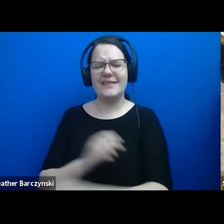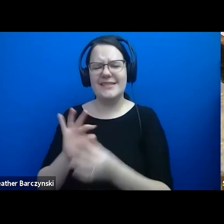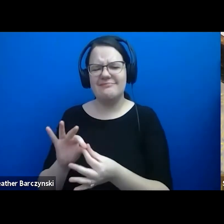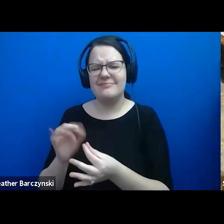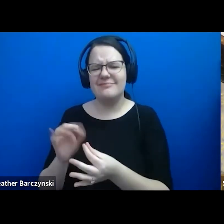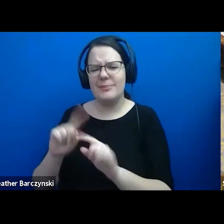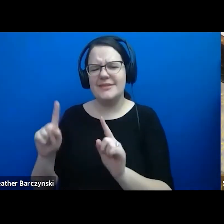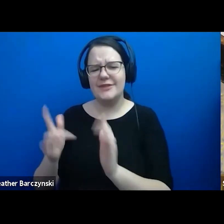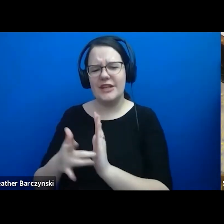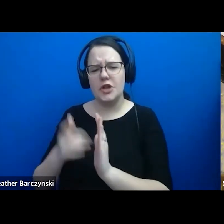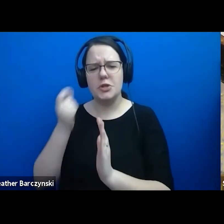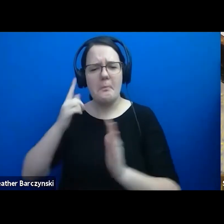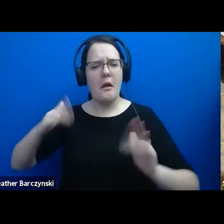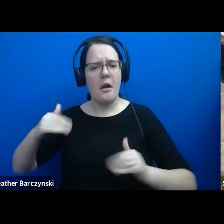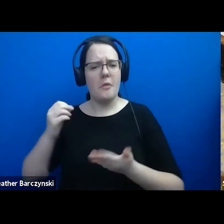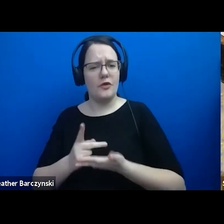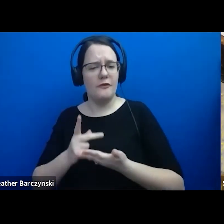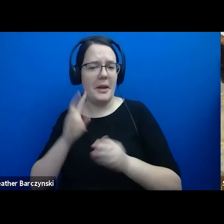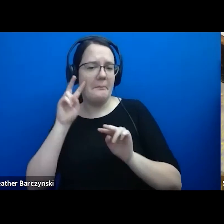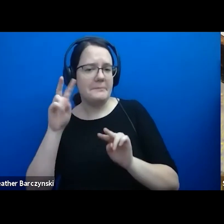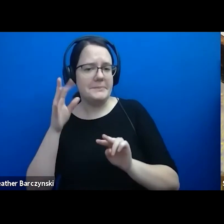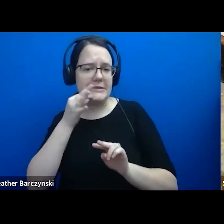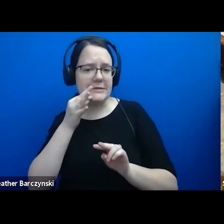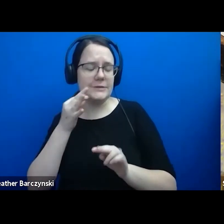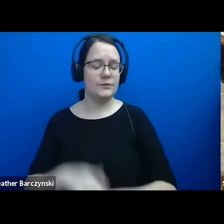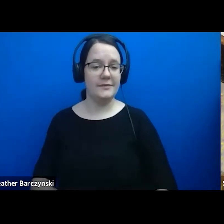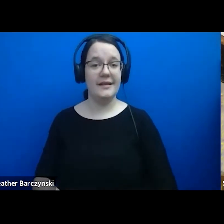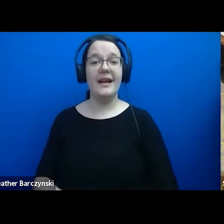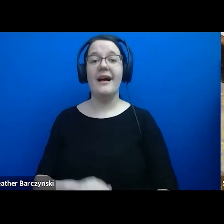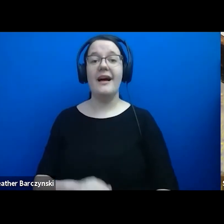quite soon and there's another vaccine from johnson johnson that is a little behind the